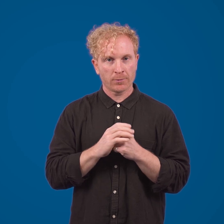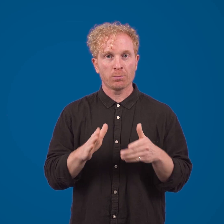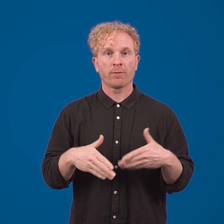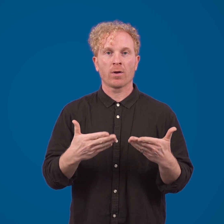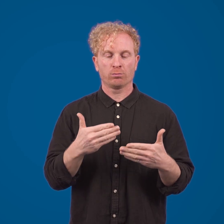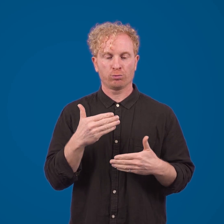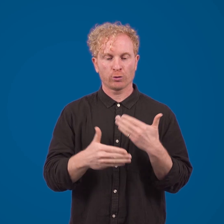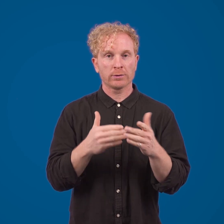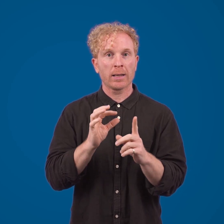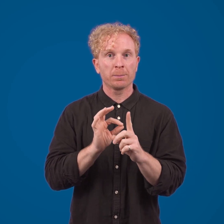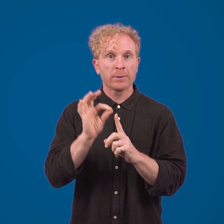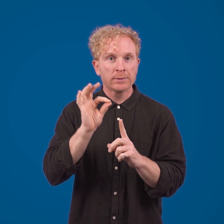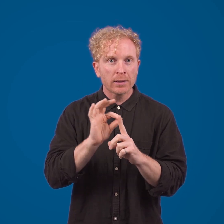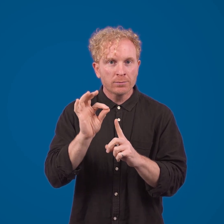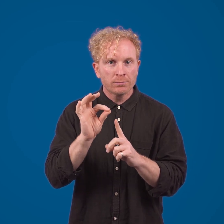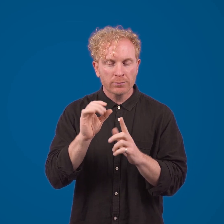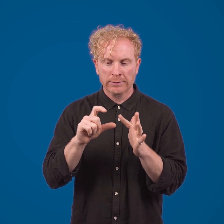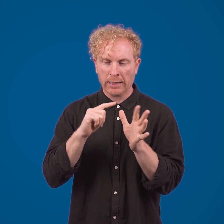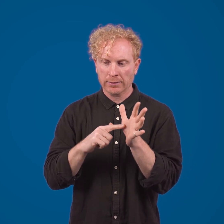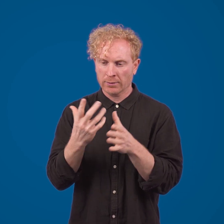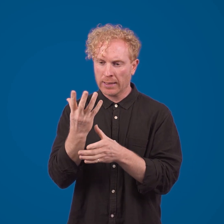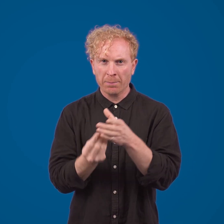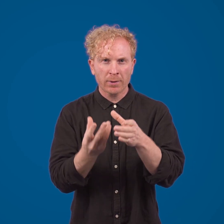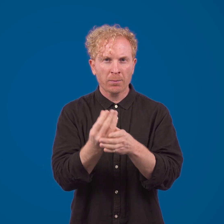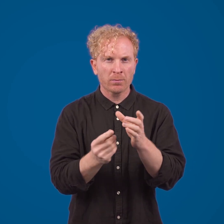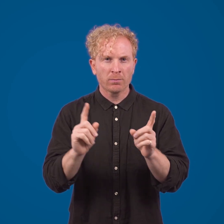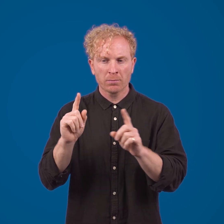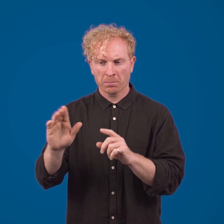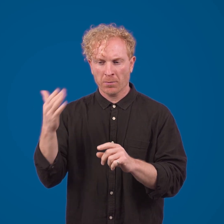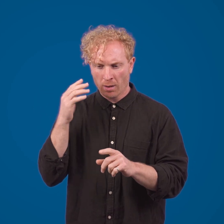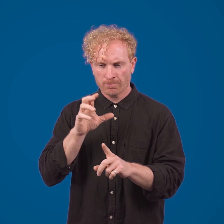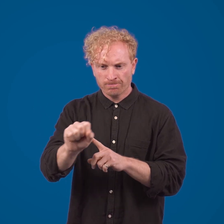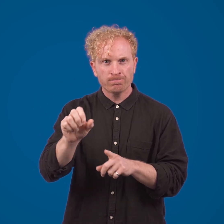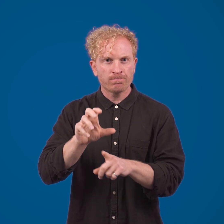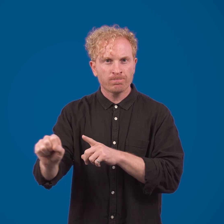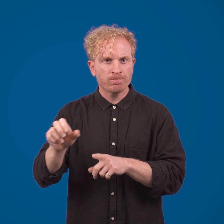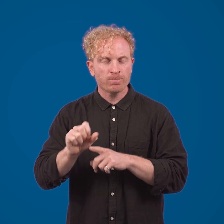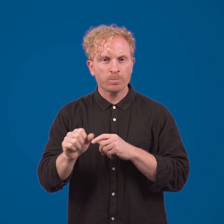Provides a progress update on the data gaps that have been addressed.